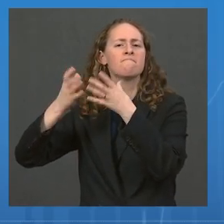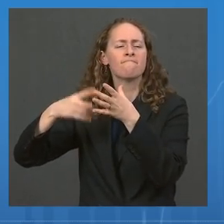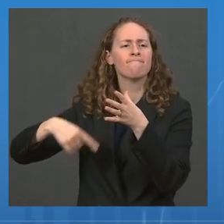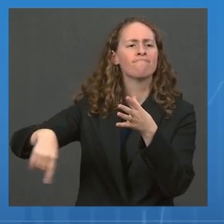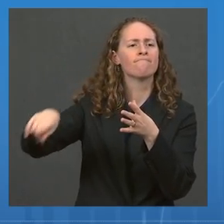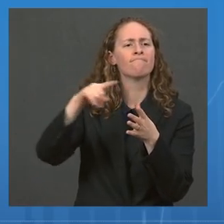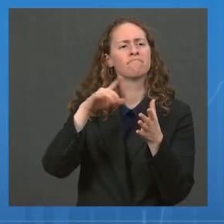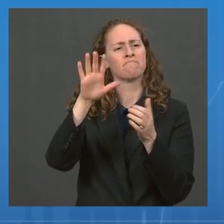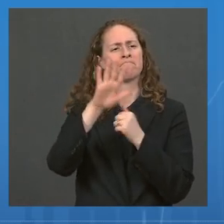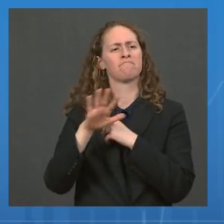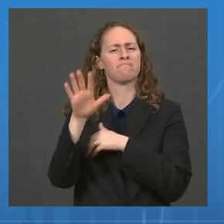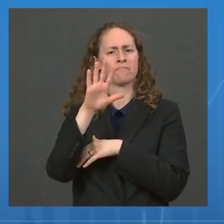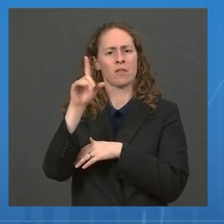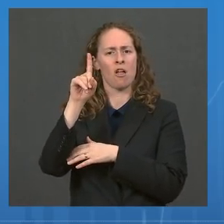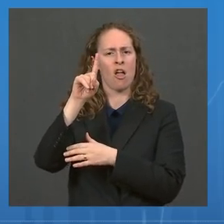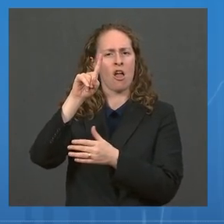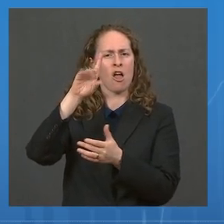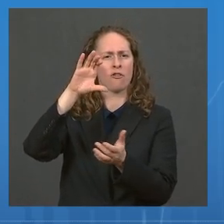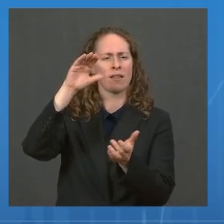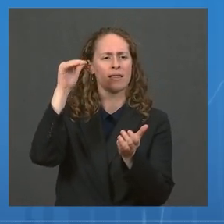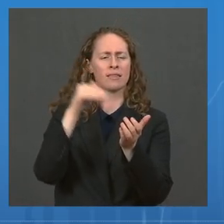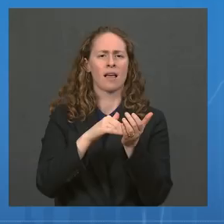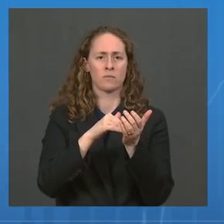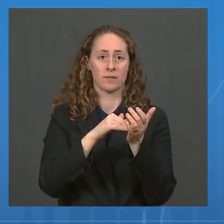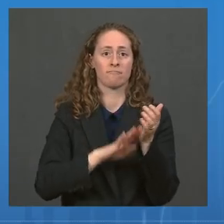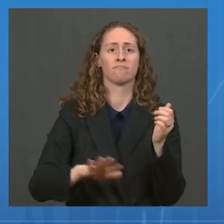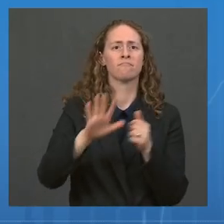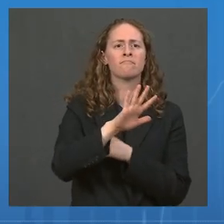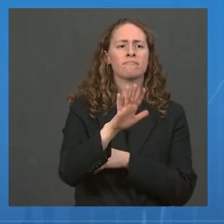On the left part of the slide, unvaccinated in red;